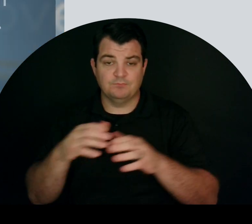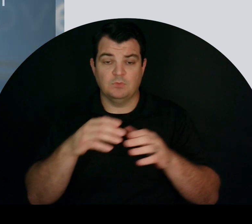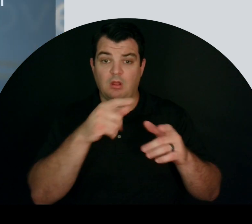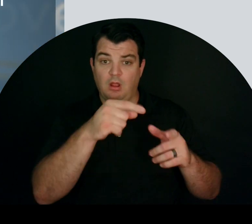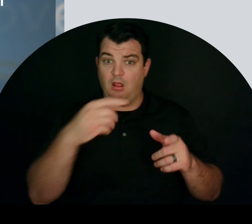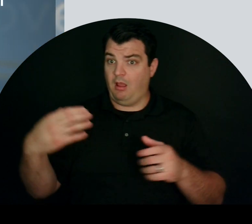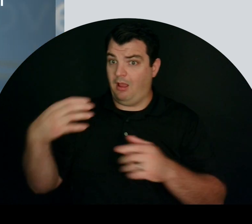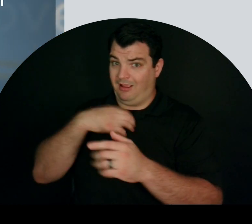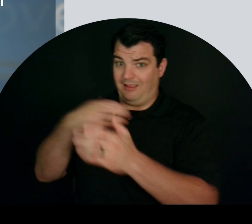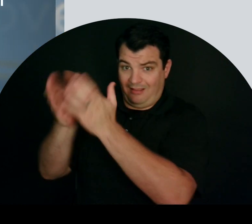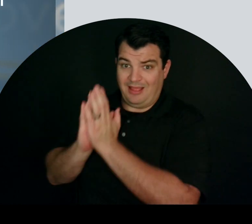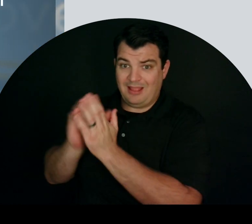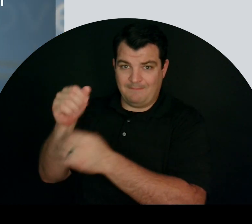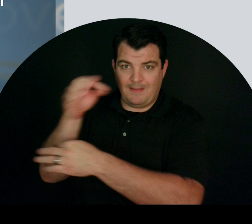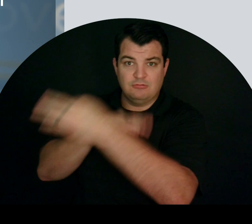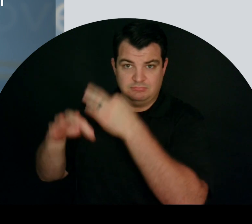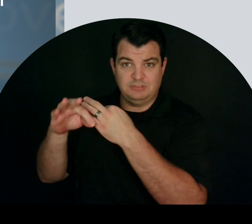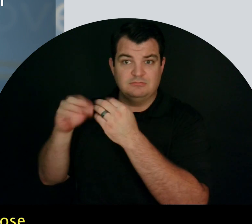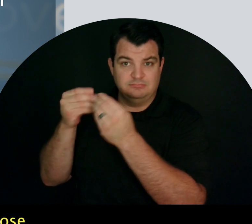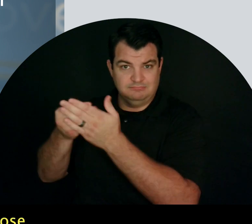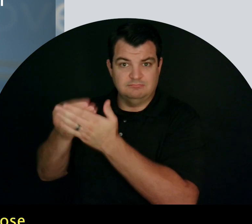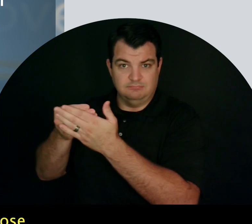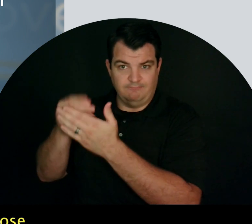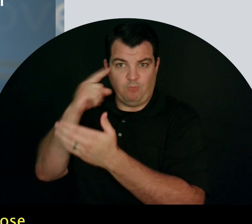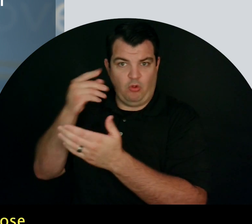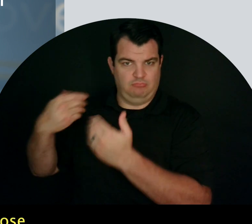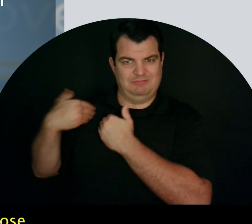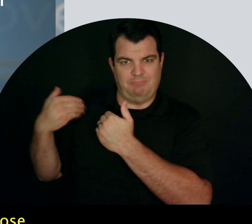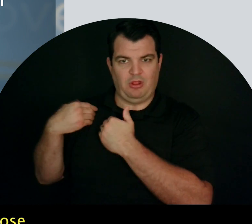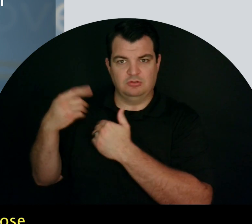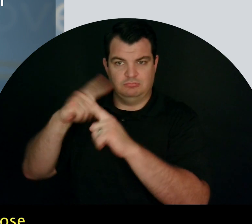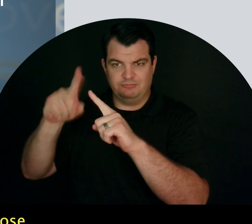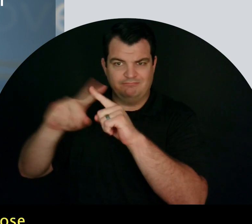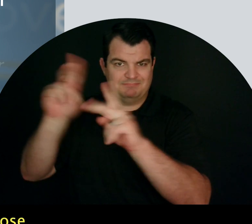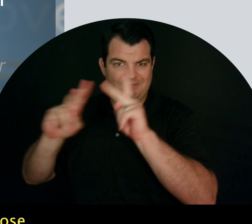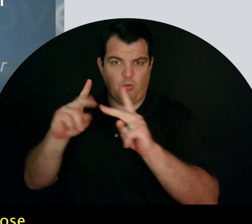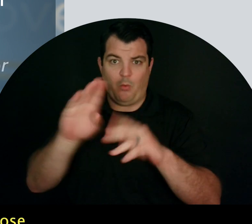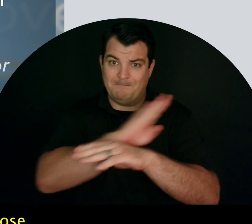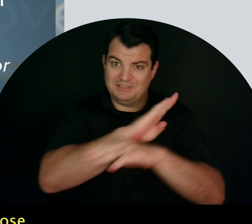A claim for burial or funeral expenses may be made by those financially responsible for the expenses,